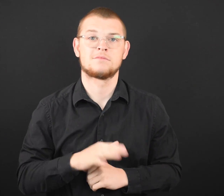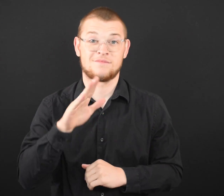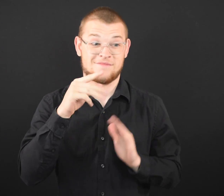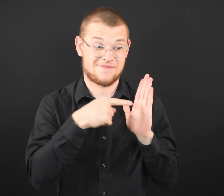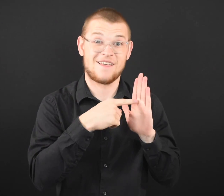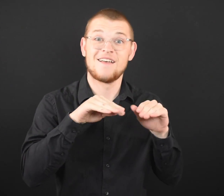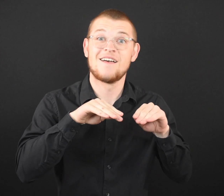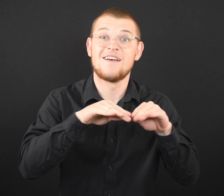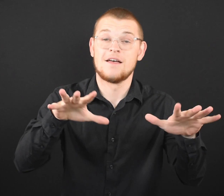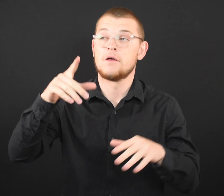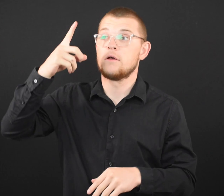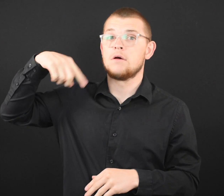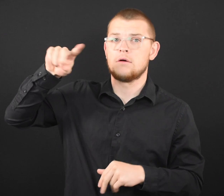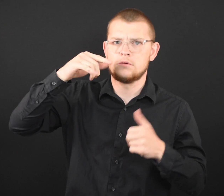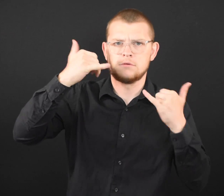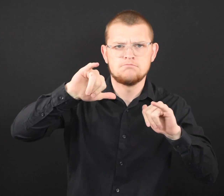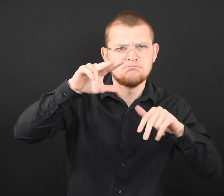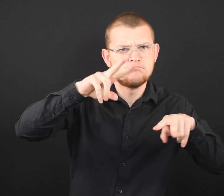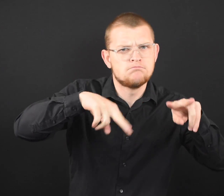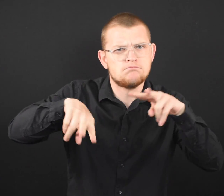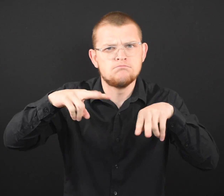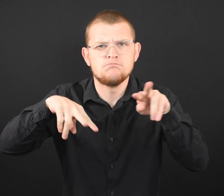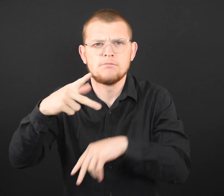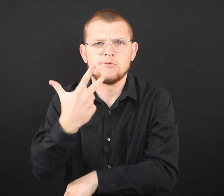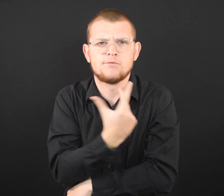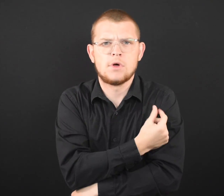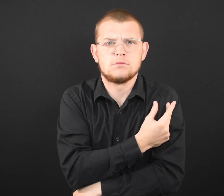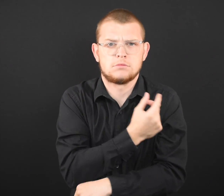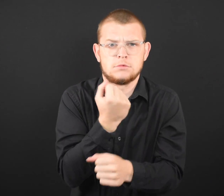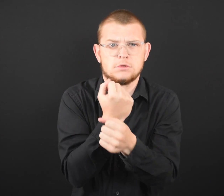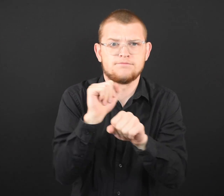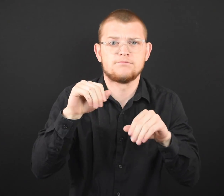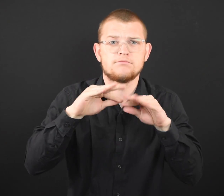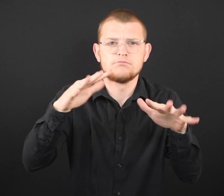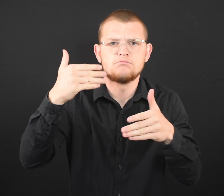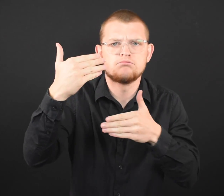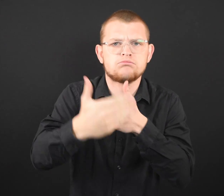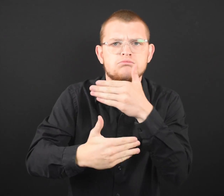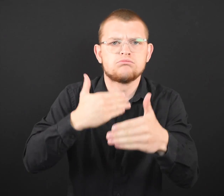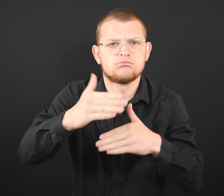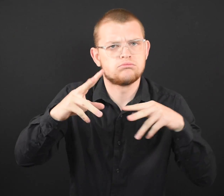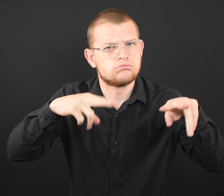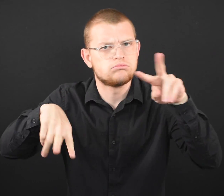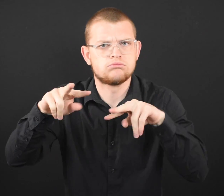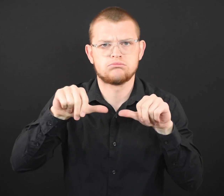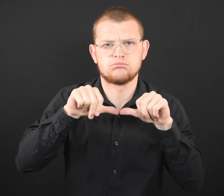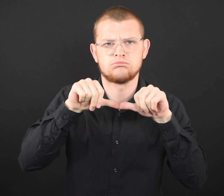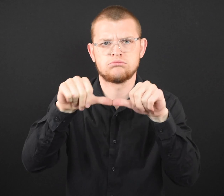Health officials continue to monitor the COVID-19 vaccines for safety once they are being used